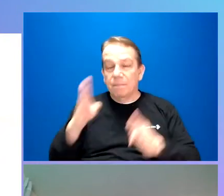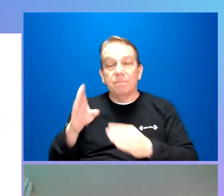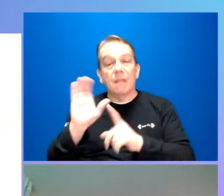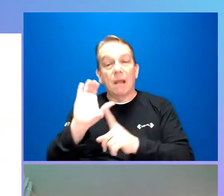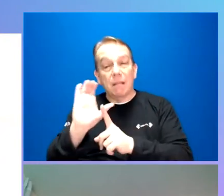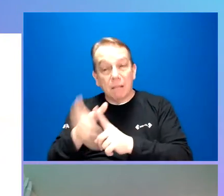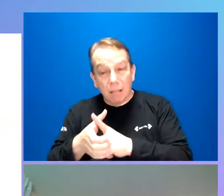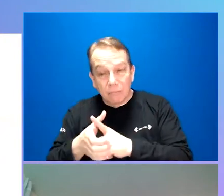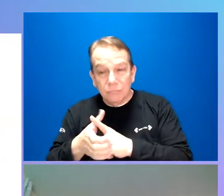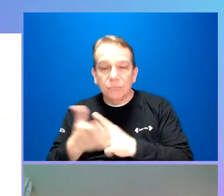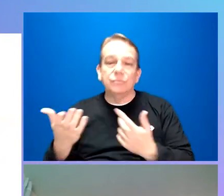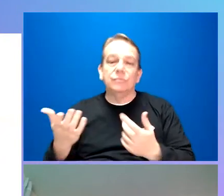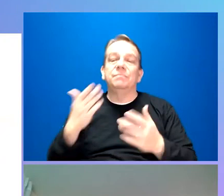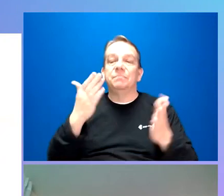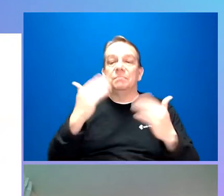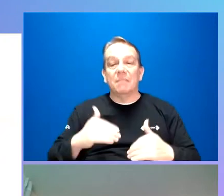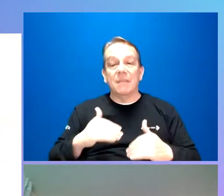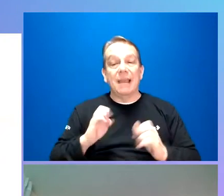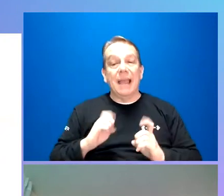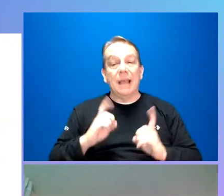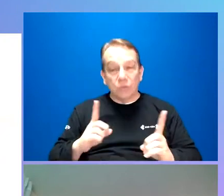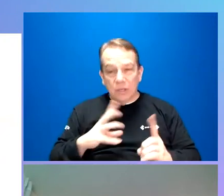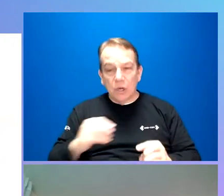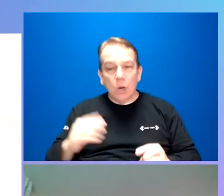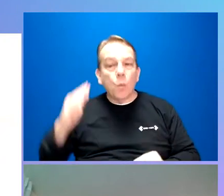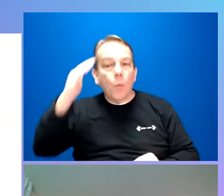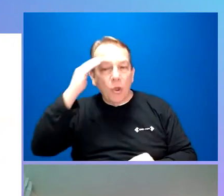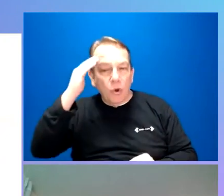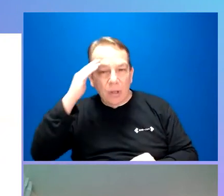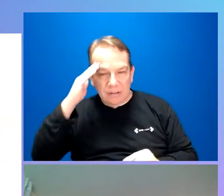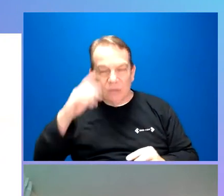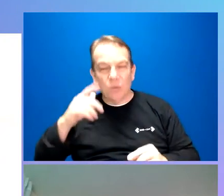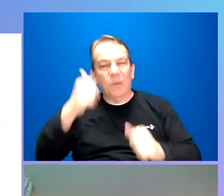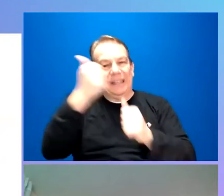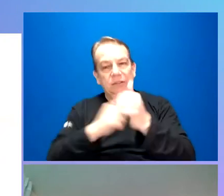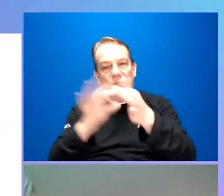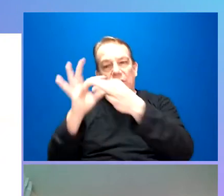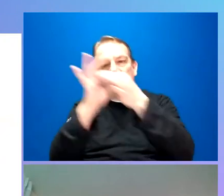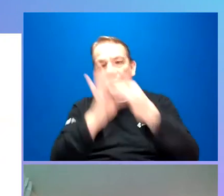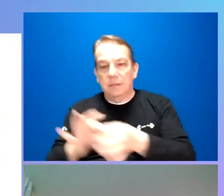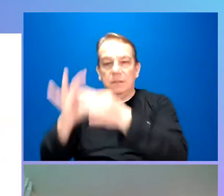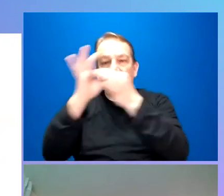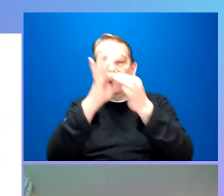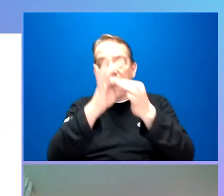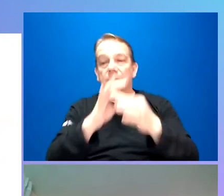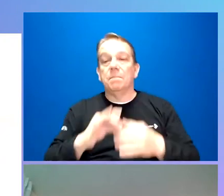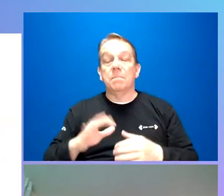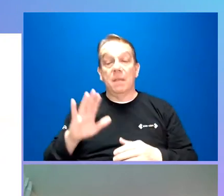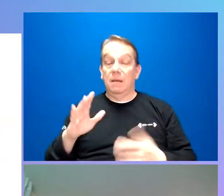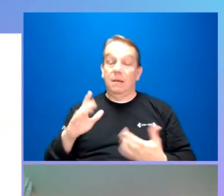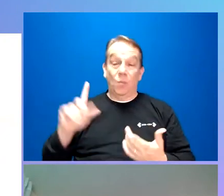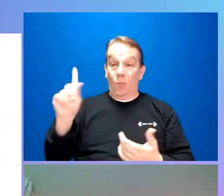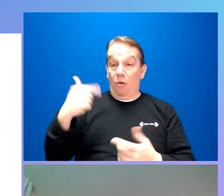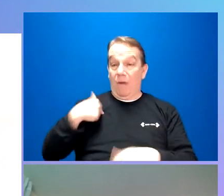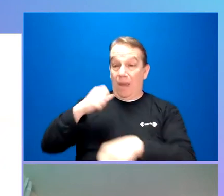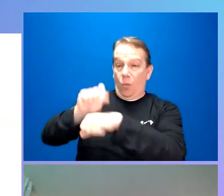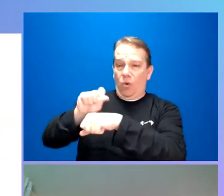Right. So there are these three pillars. And given the industry in which I work, uh, there is a